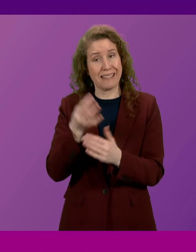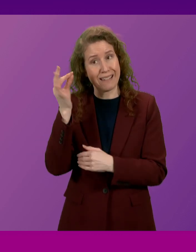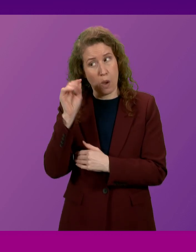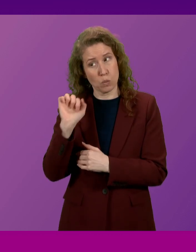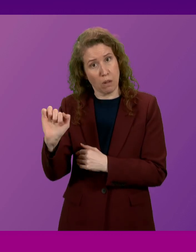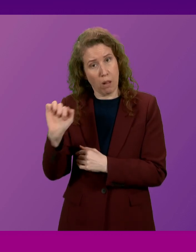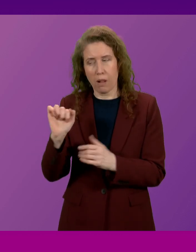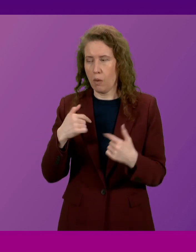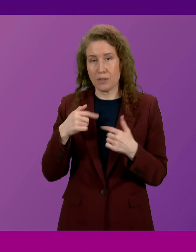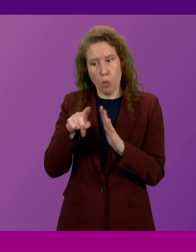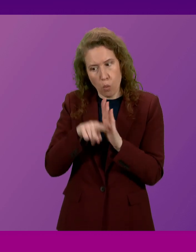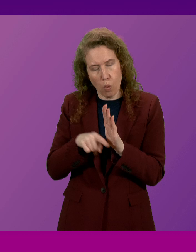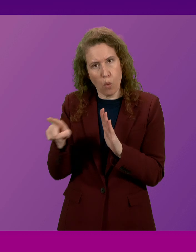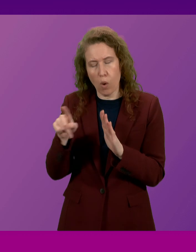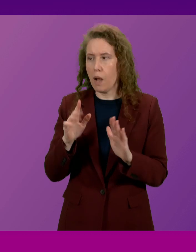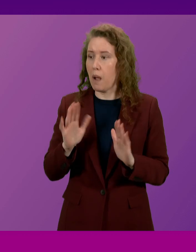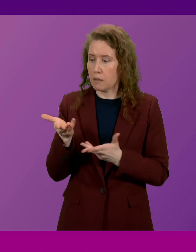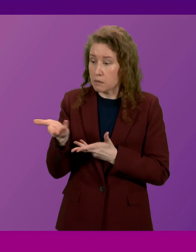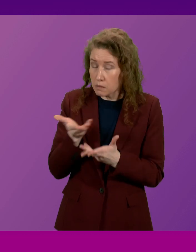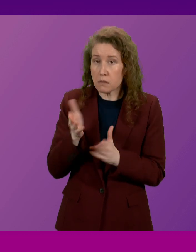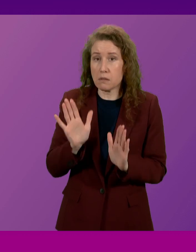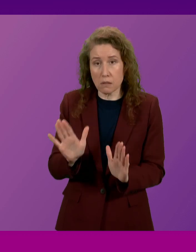that should not be mistaken for anything other than the fact that the Government